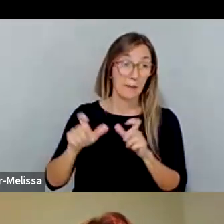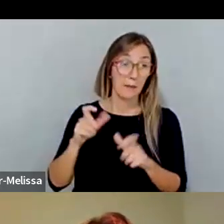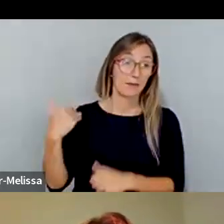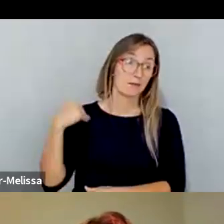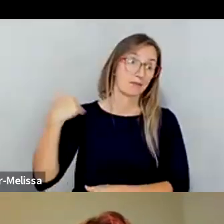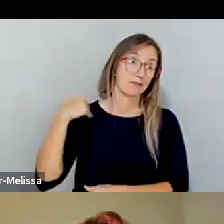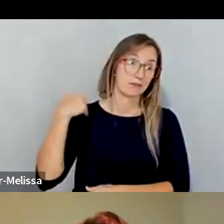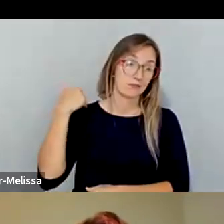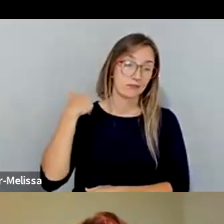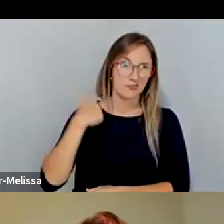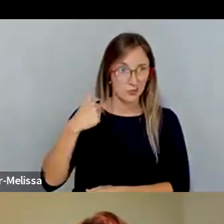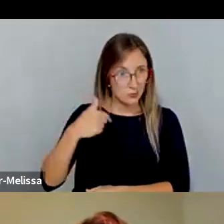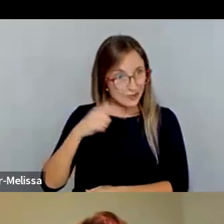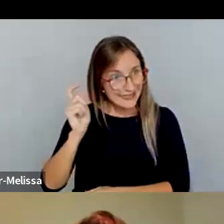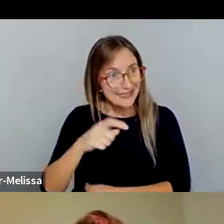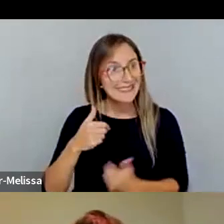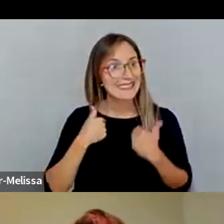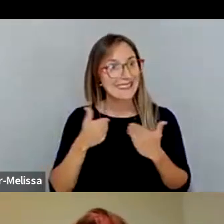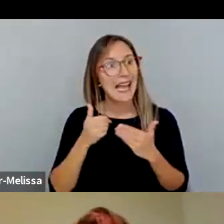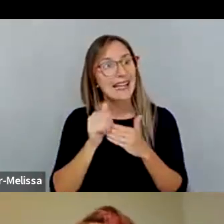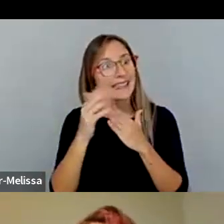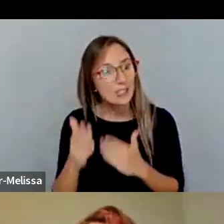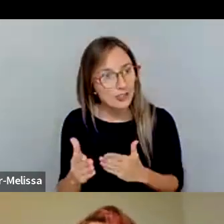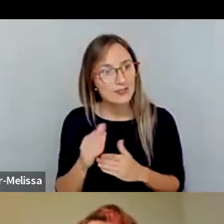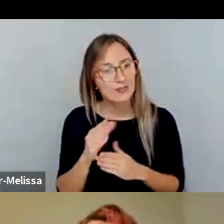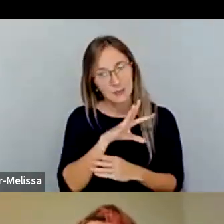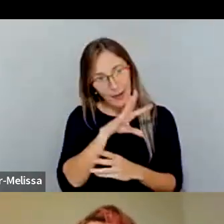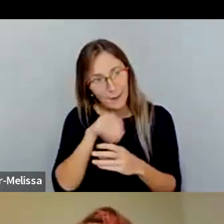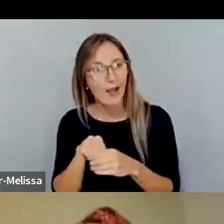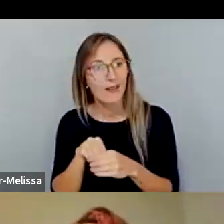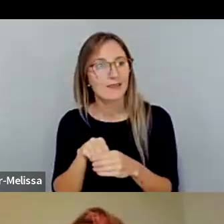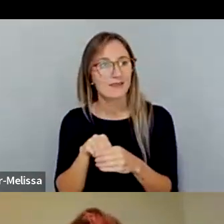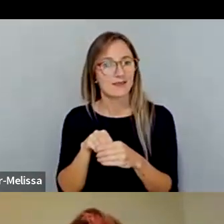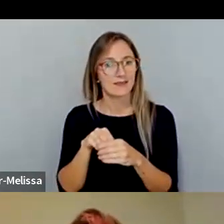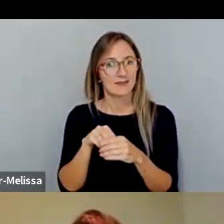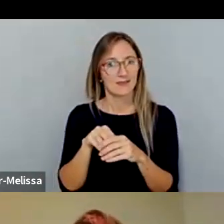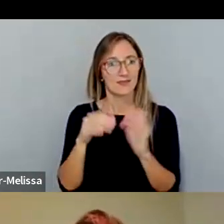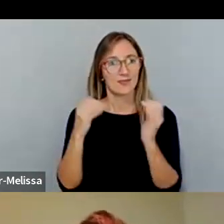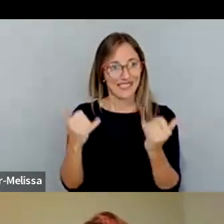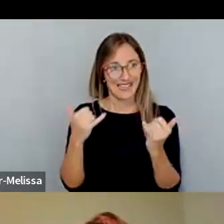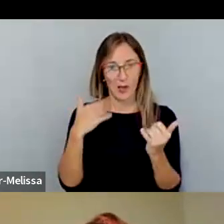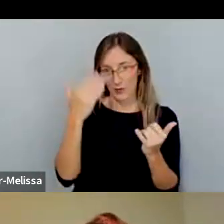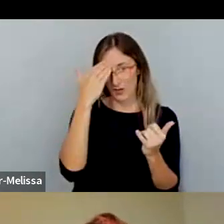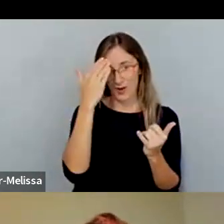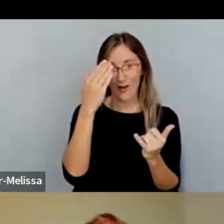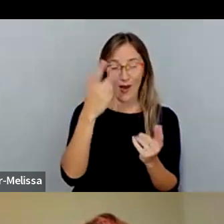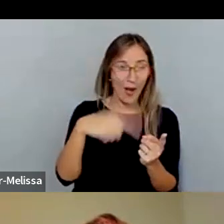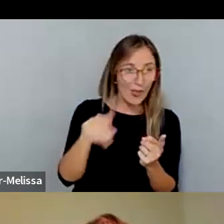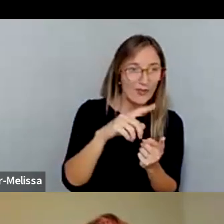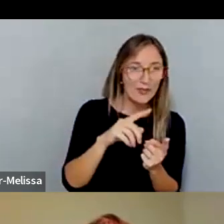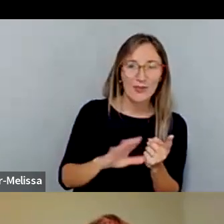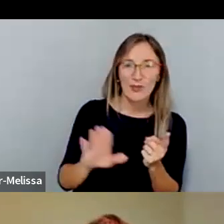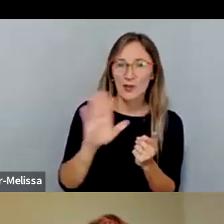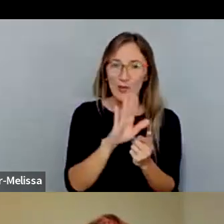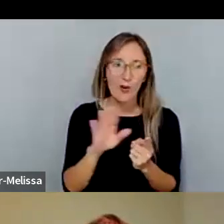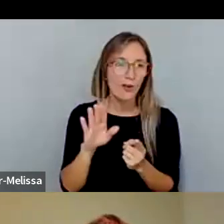from last year's group and Abby sent them a few names. We get asked all